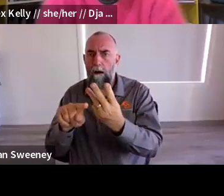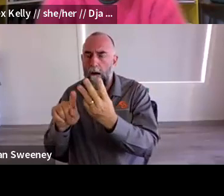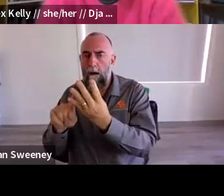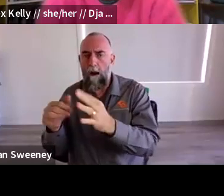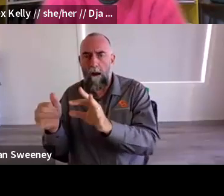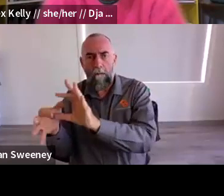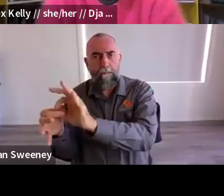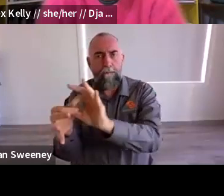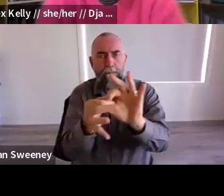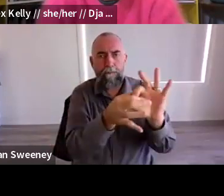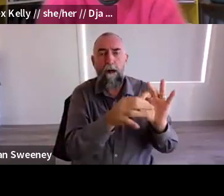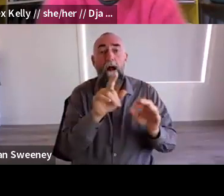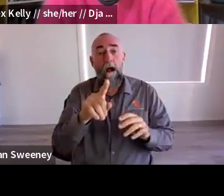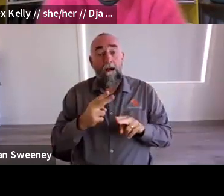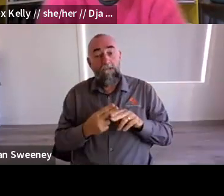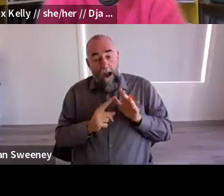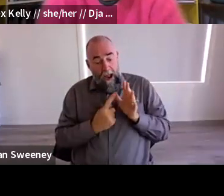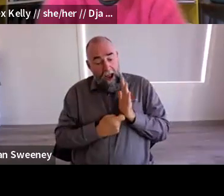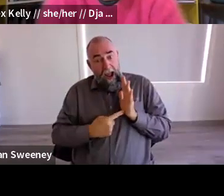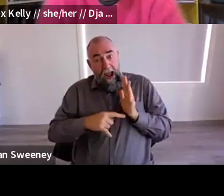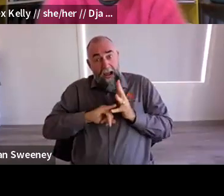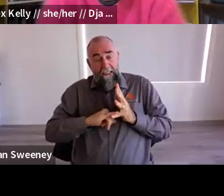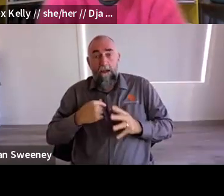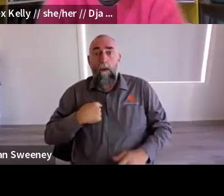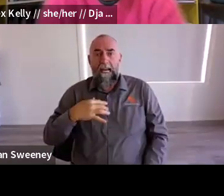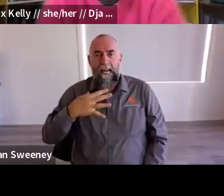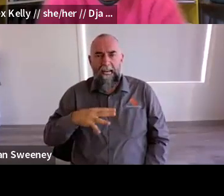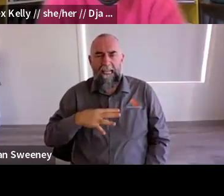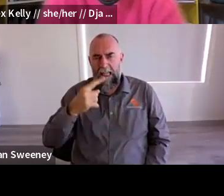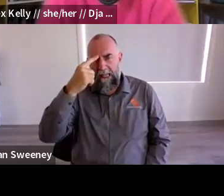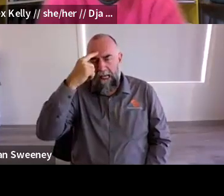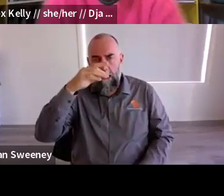and supported by this very fossil fuel organisation?" I think those links are